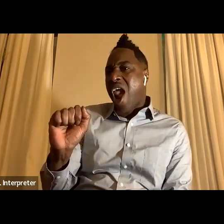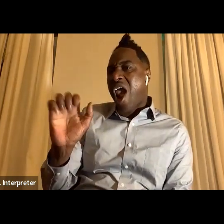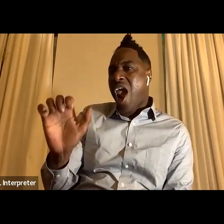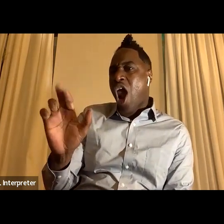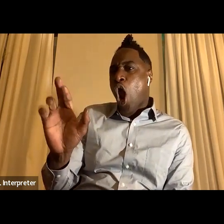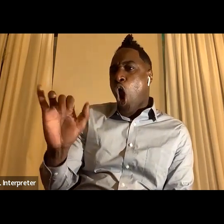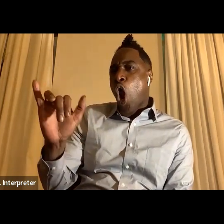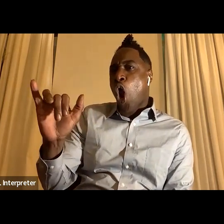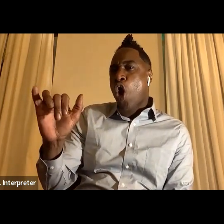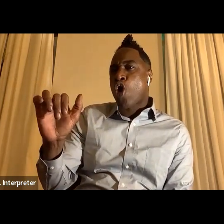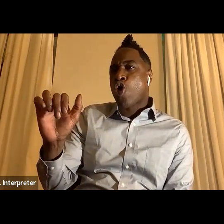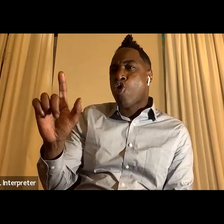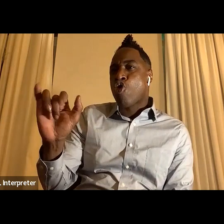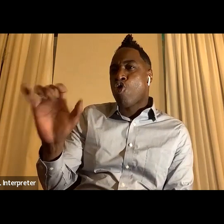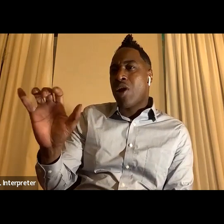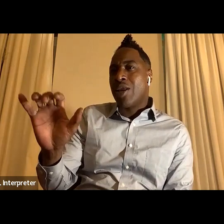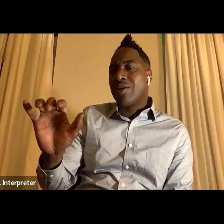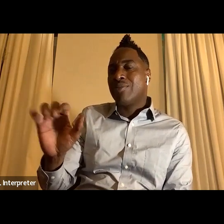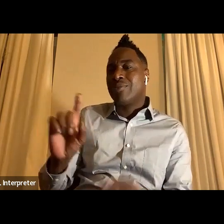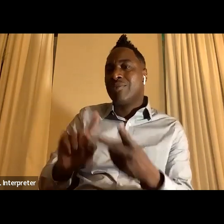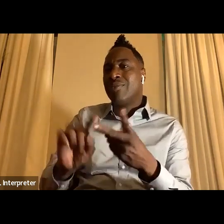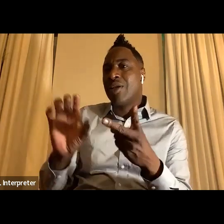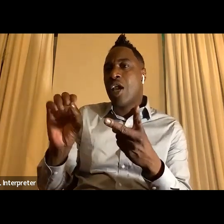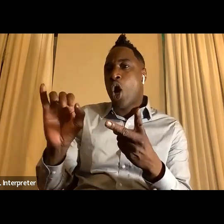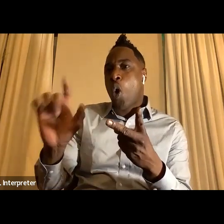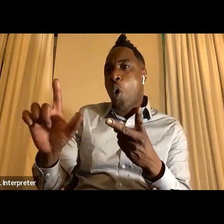If I have like an idea, I can just easily get it out. Or